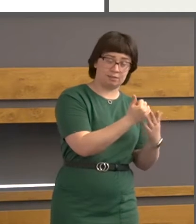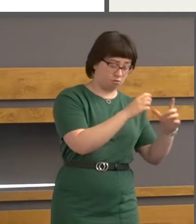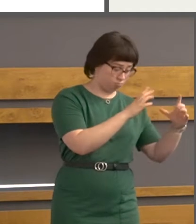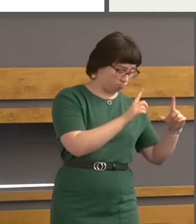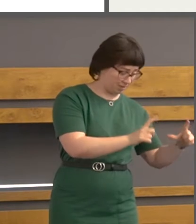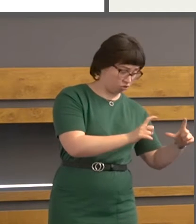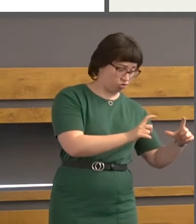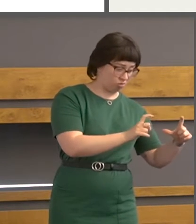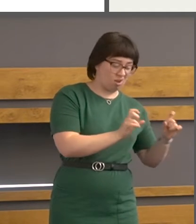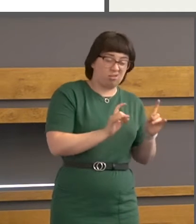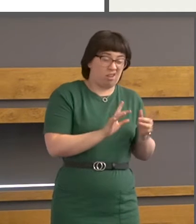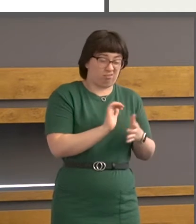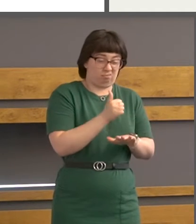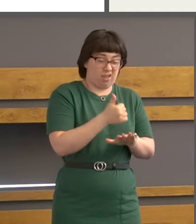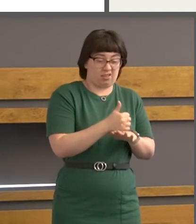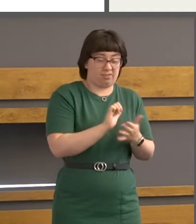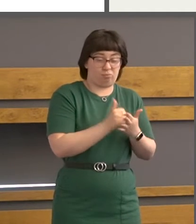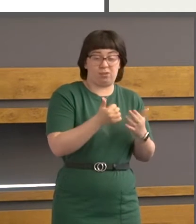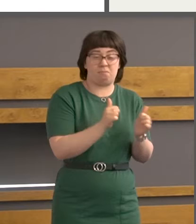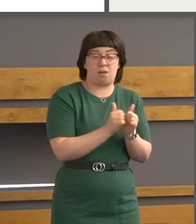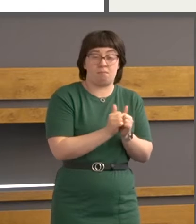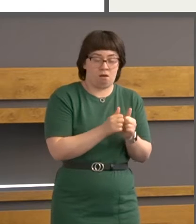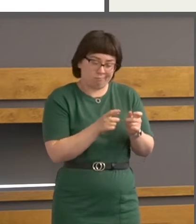you know, images on just kind of basic printing paper, cutting them out,